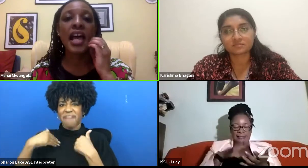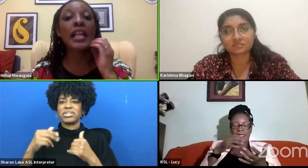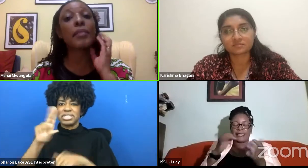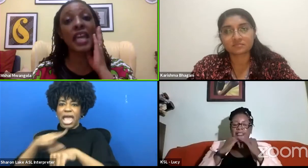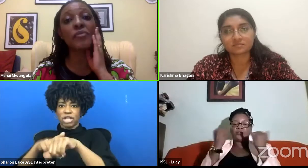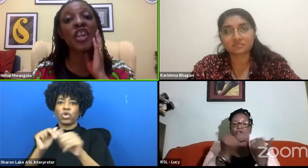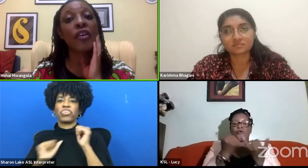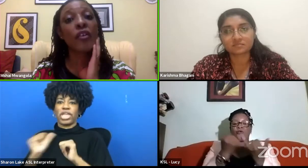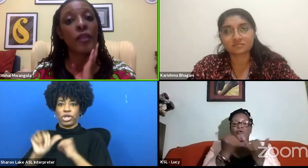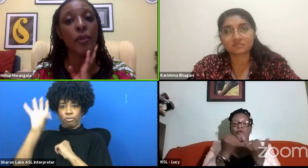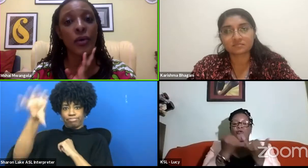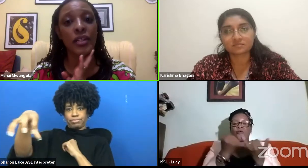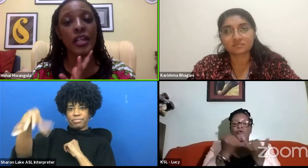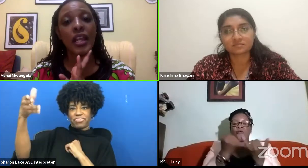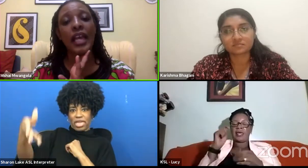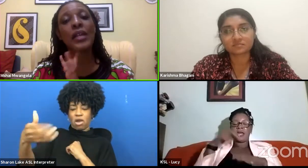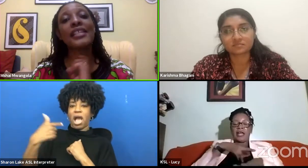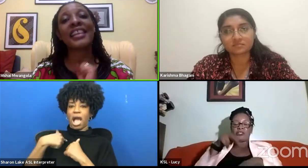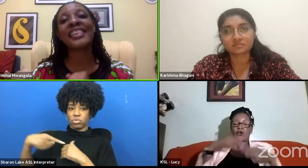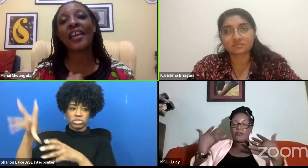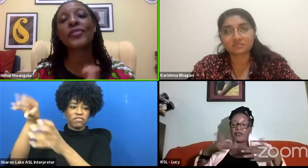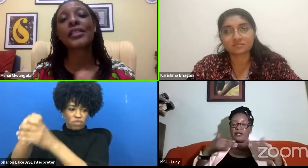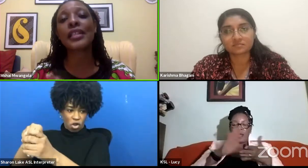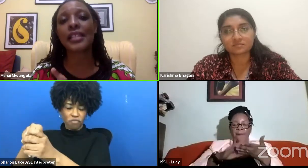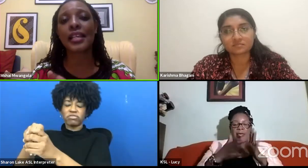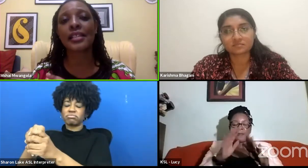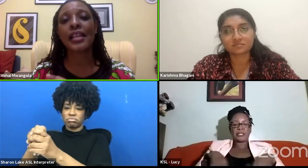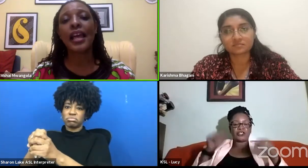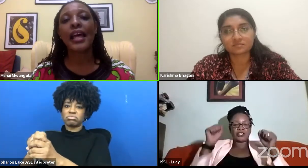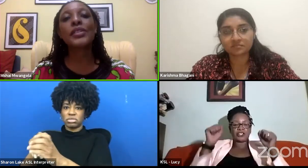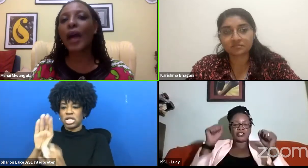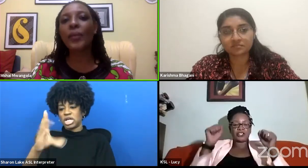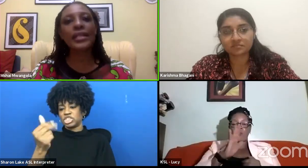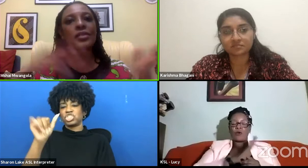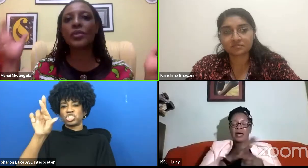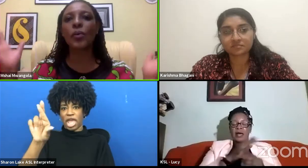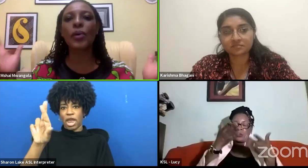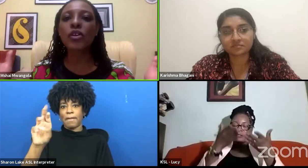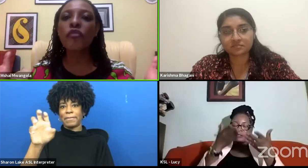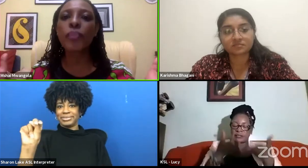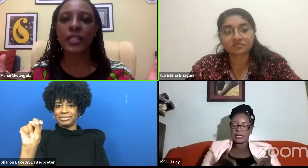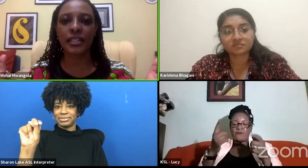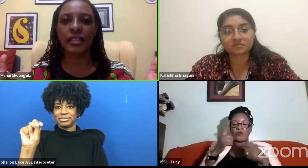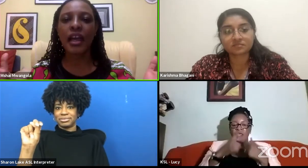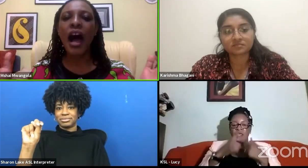And I became chair of the board and I sat there for six years. And so I went into the world of policy.